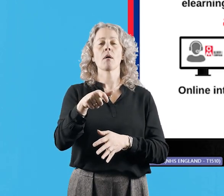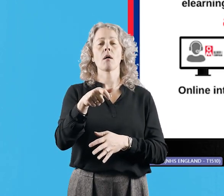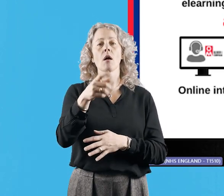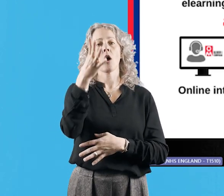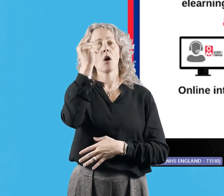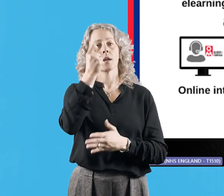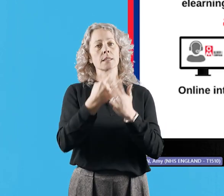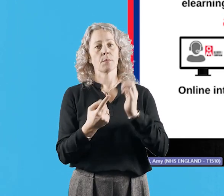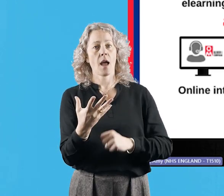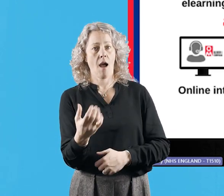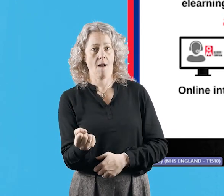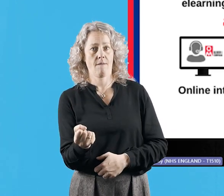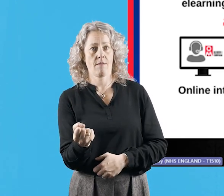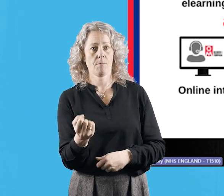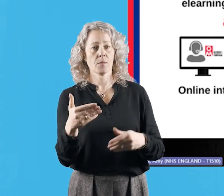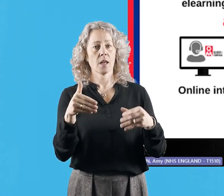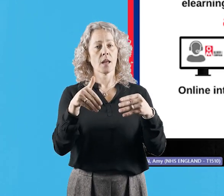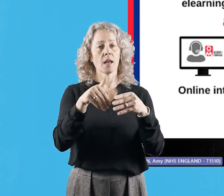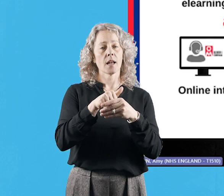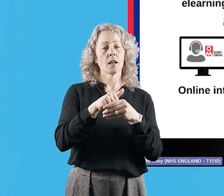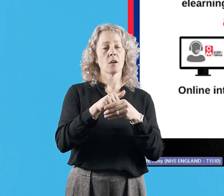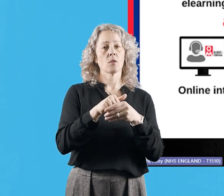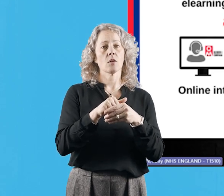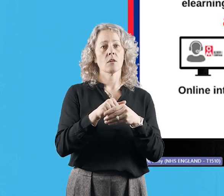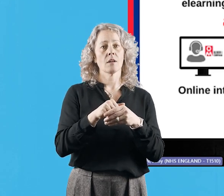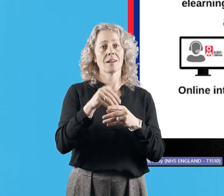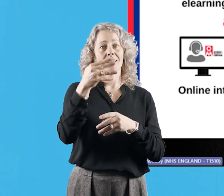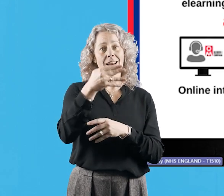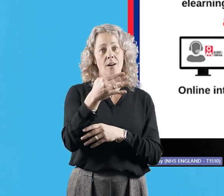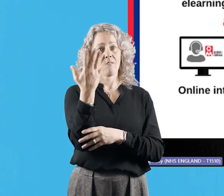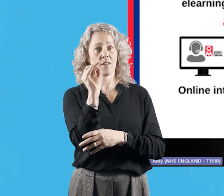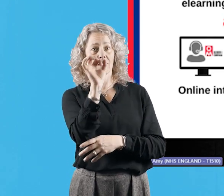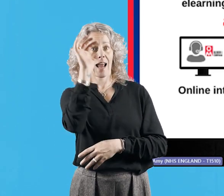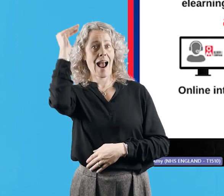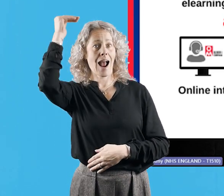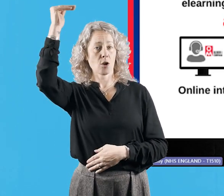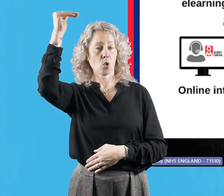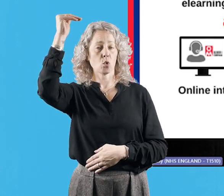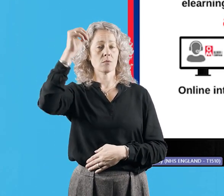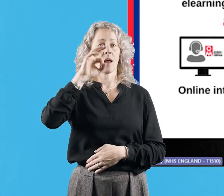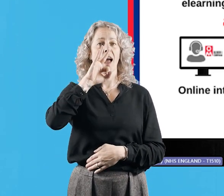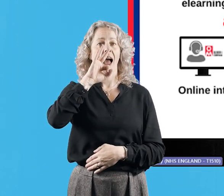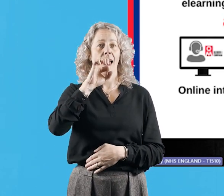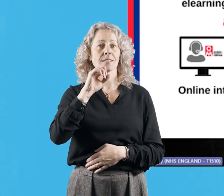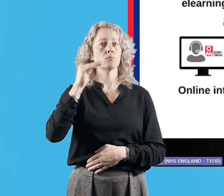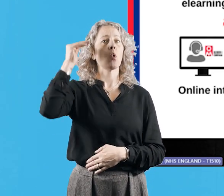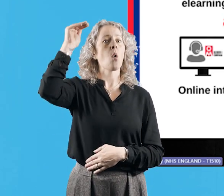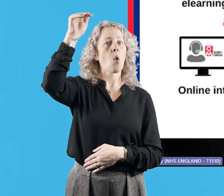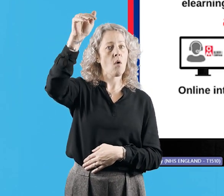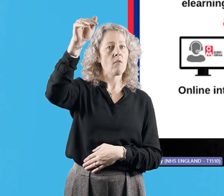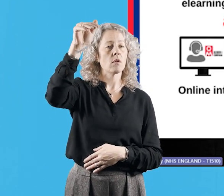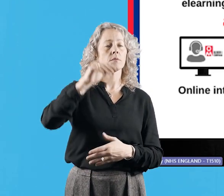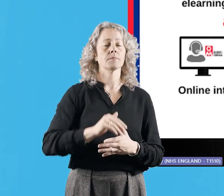with a learning disability in England, including over 950,000 adults aged 18 or over.